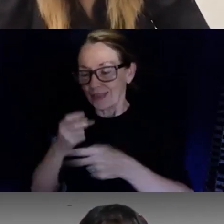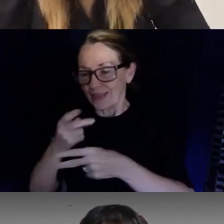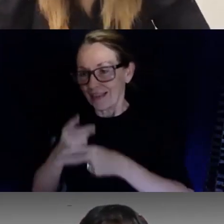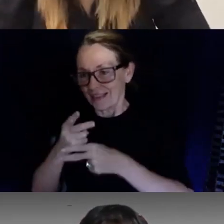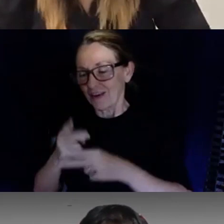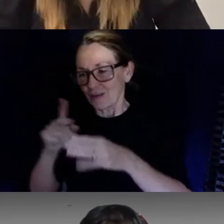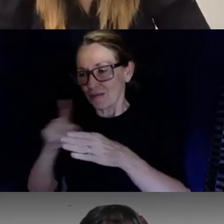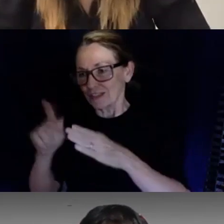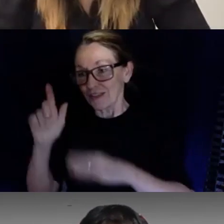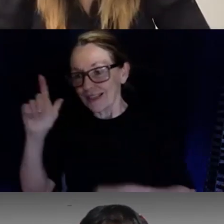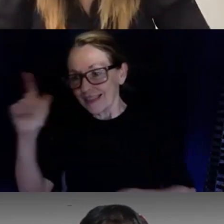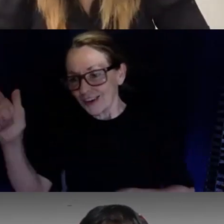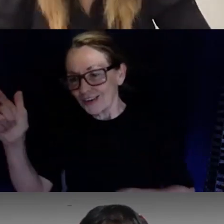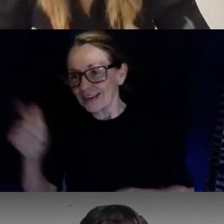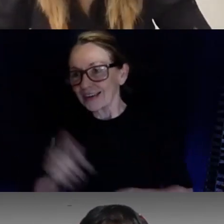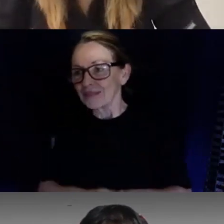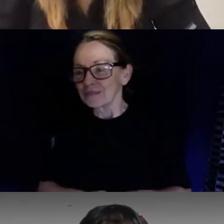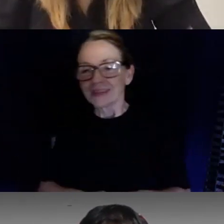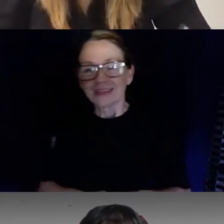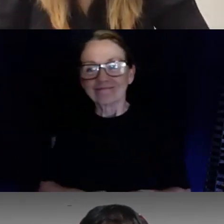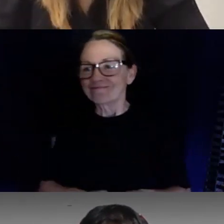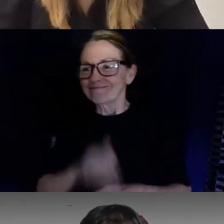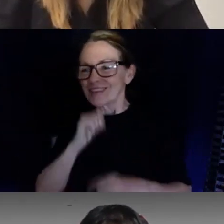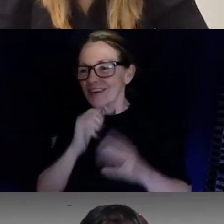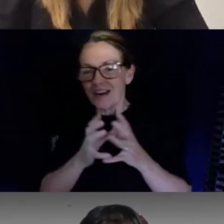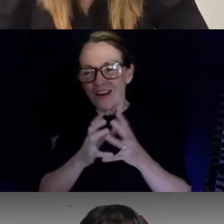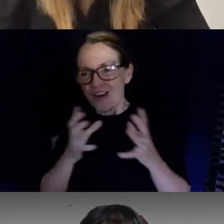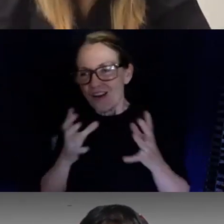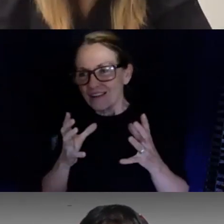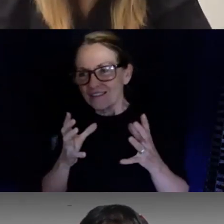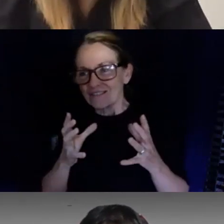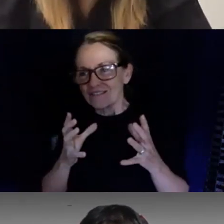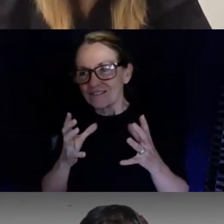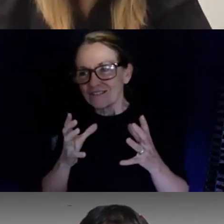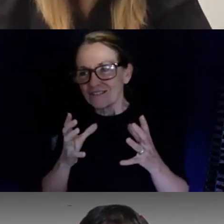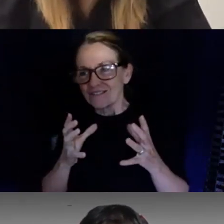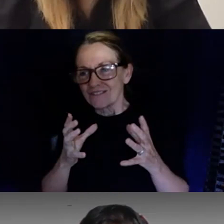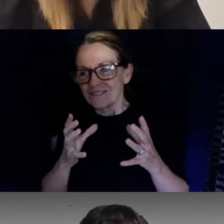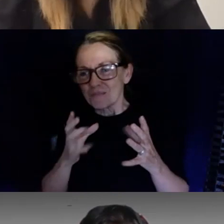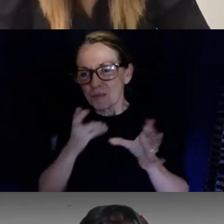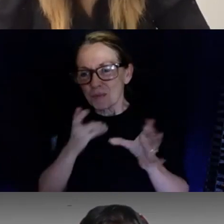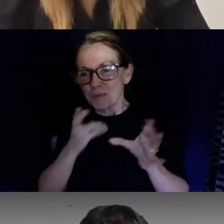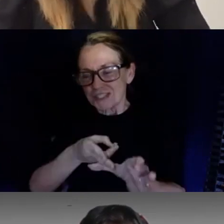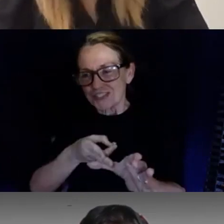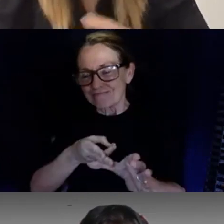AND THE GOAL WAS THAT WE WERE HOPING TO TAKE THAT FEEDBACK AND BE ABLE TO SHARE IT DURING TRAININGS THAT WE MIGHT HAVE. WITH HEALTHCARE PROFESSIONALS LATER ON DOWN THE ROAD.